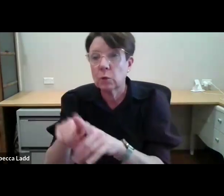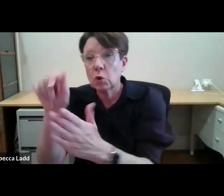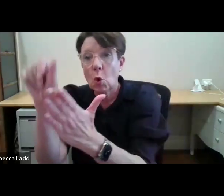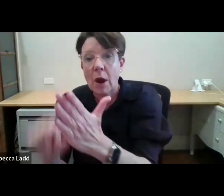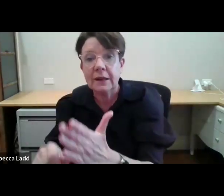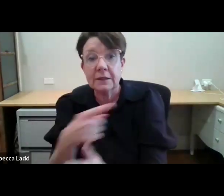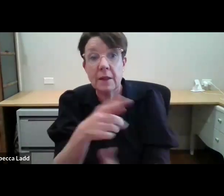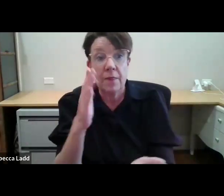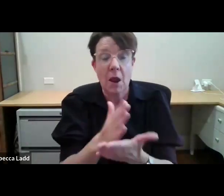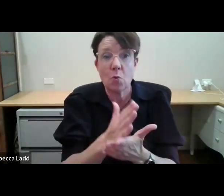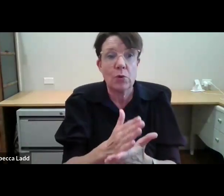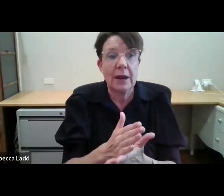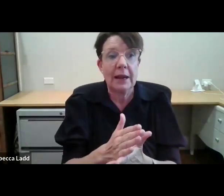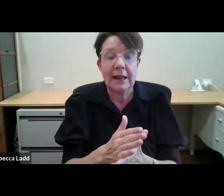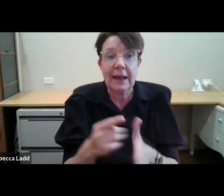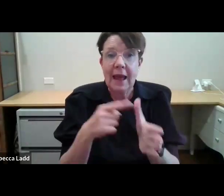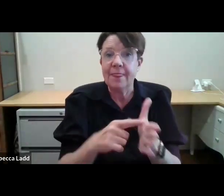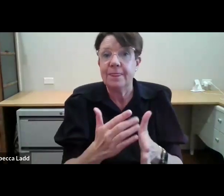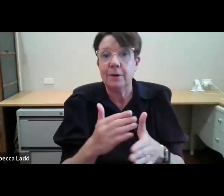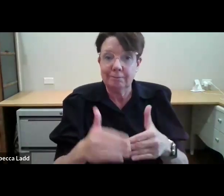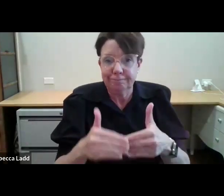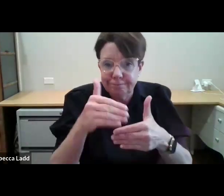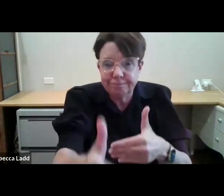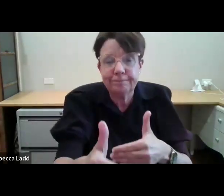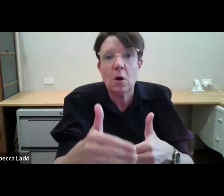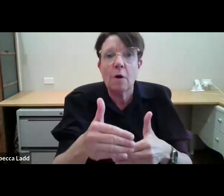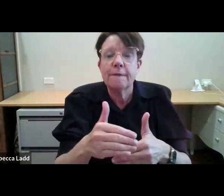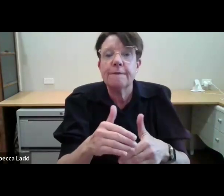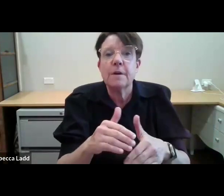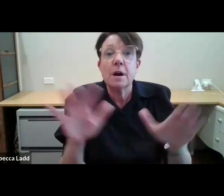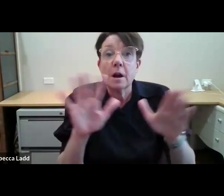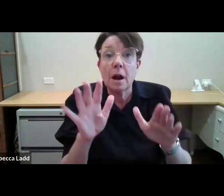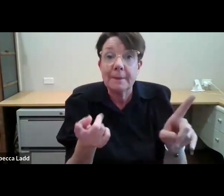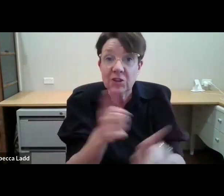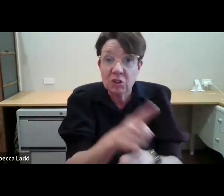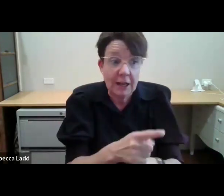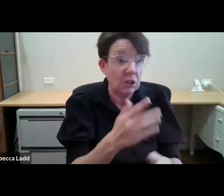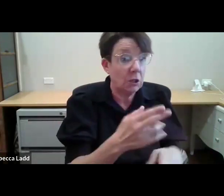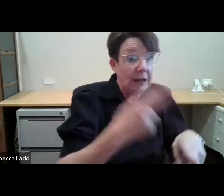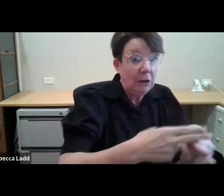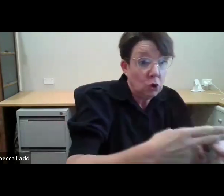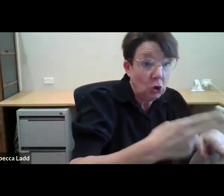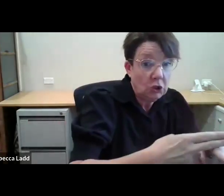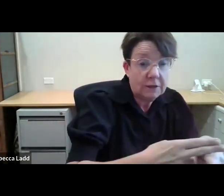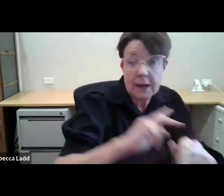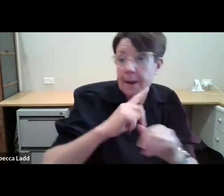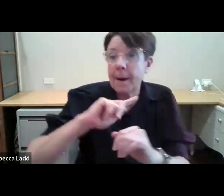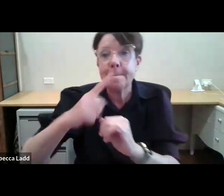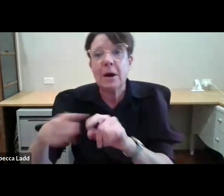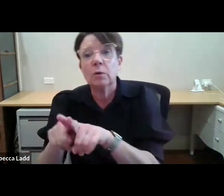, adjust and move forward, and I think it is important